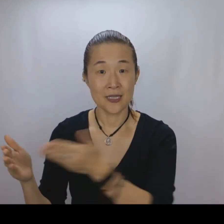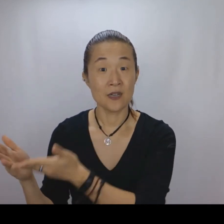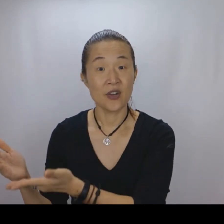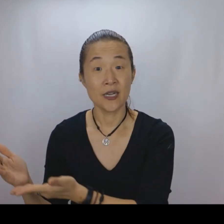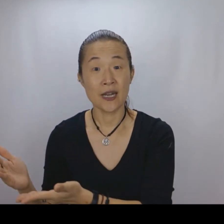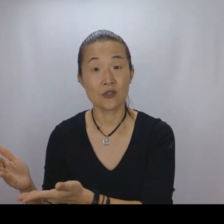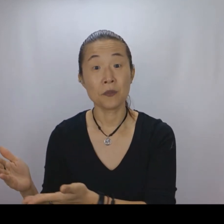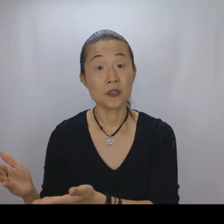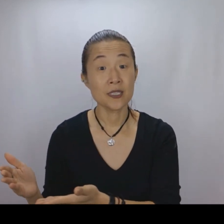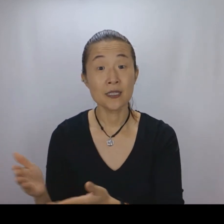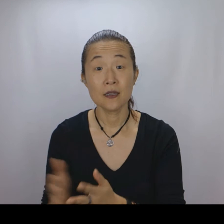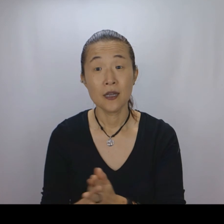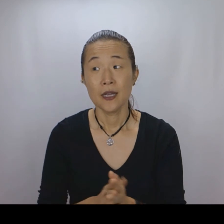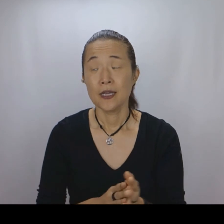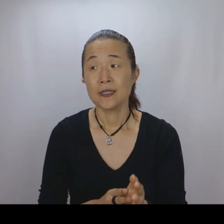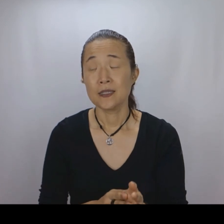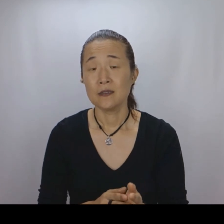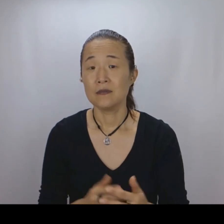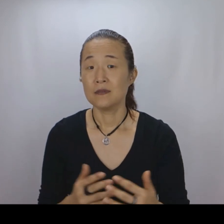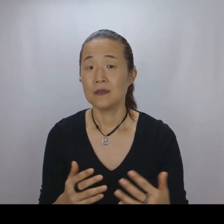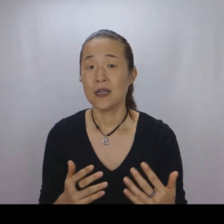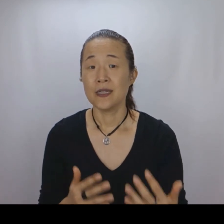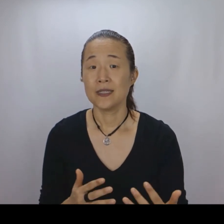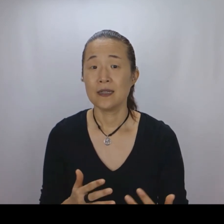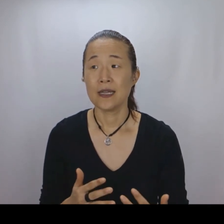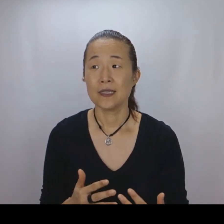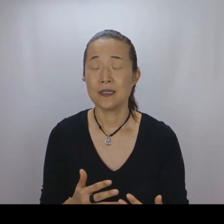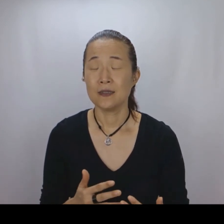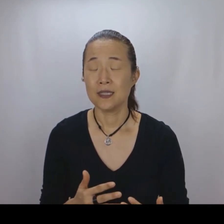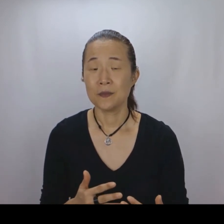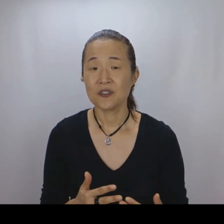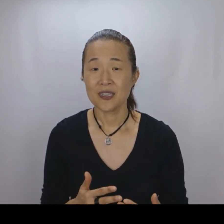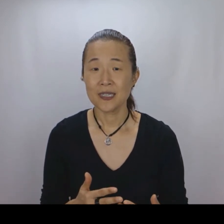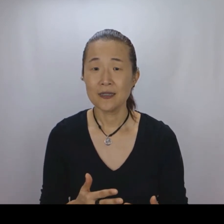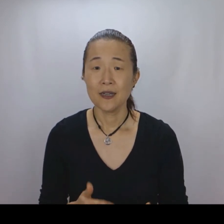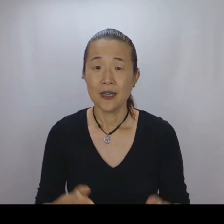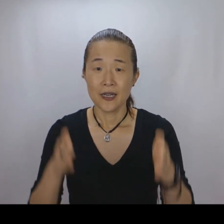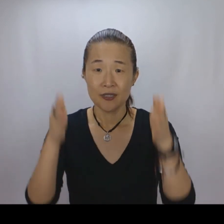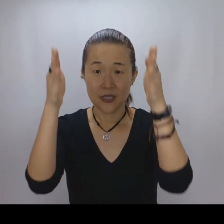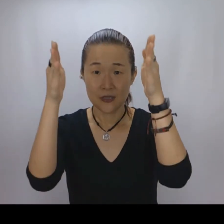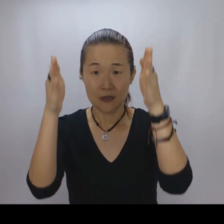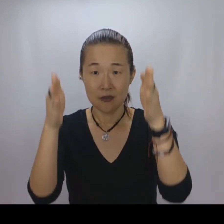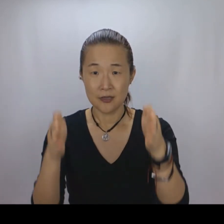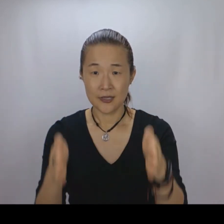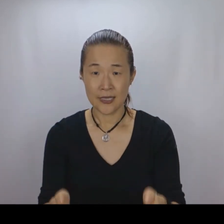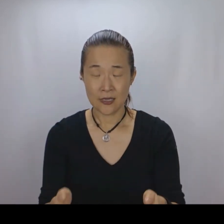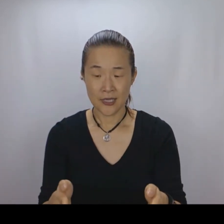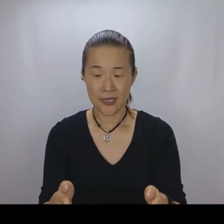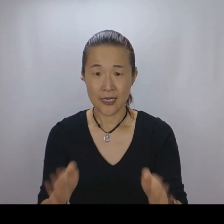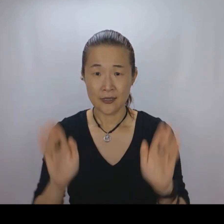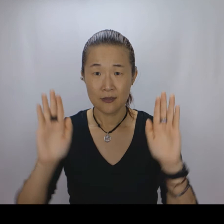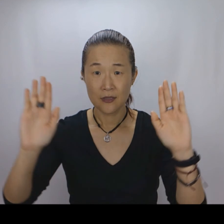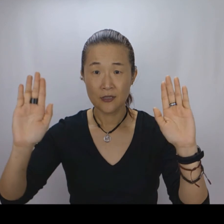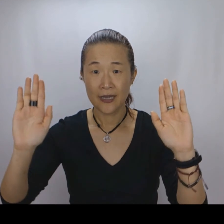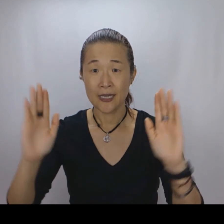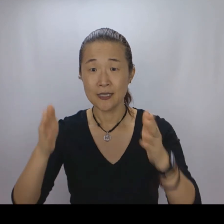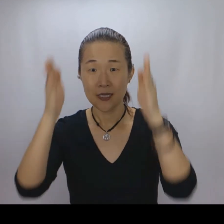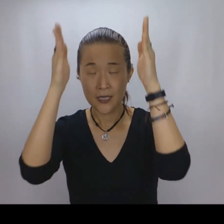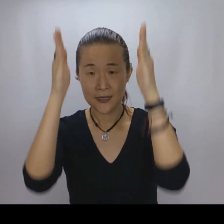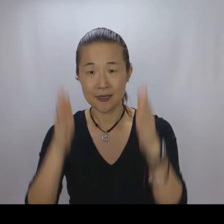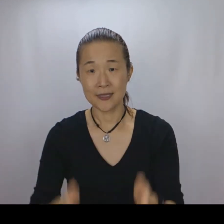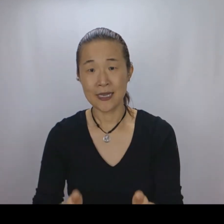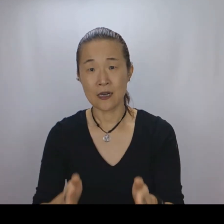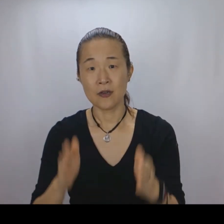Identify an actual person, and so ASL has a similar thing and just down like that two hands and down.